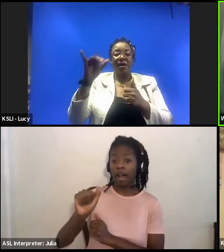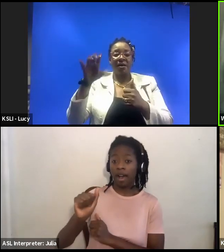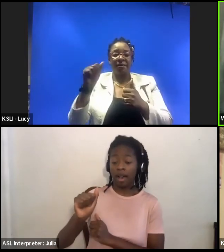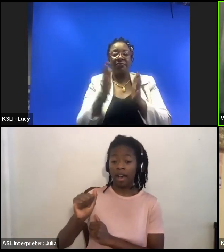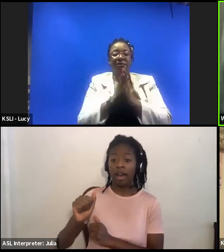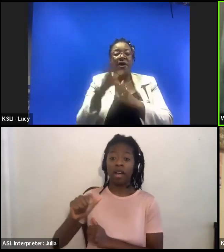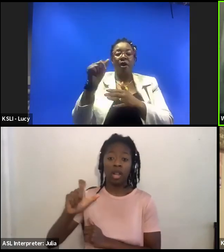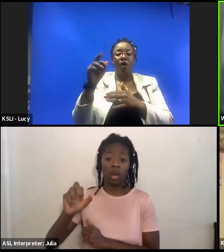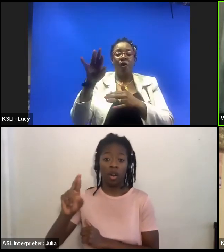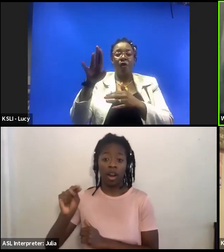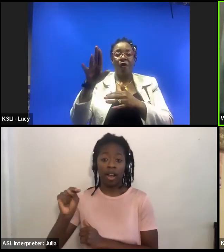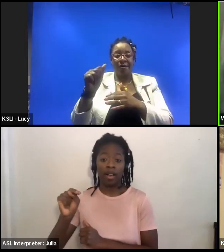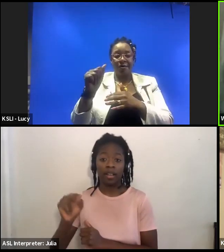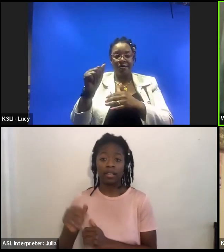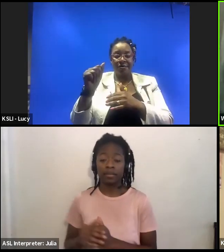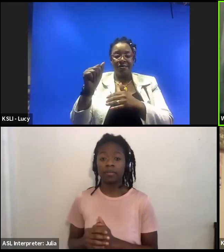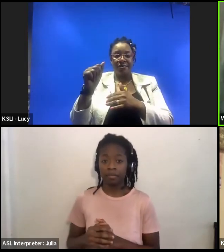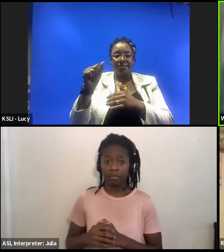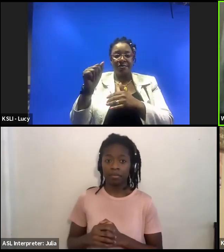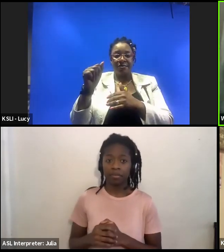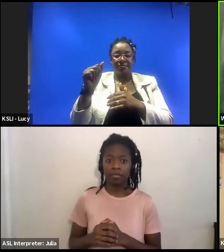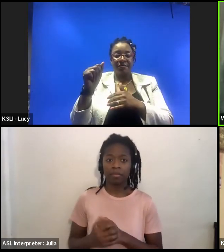And the three ladies who now run the LAM Sisterhood thought,